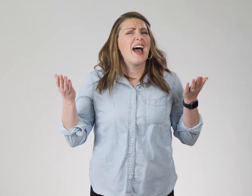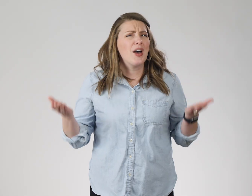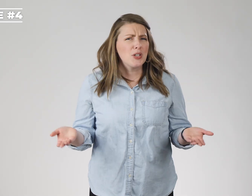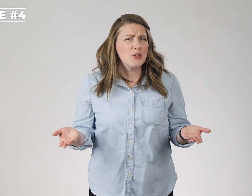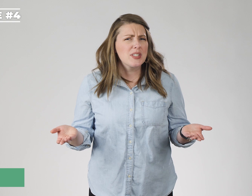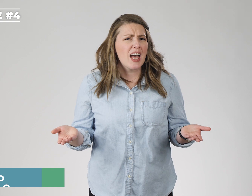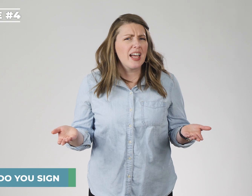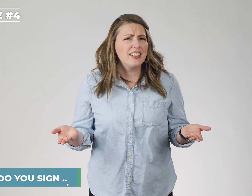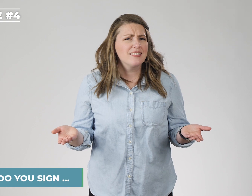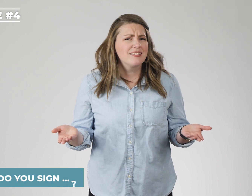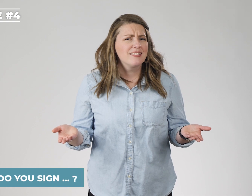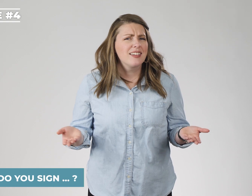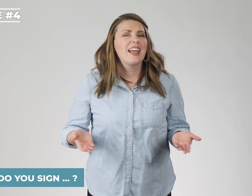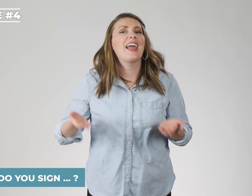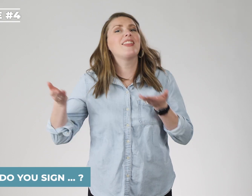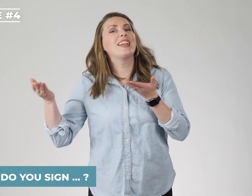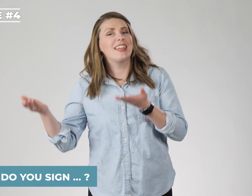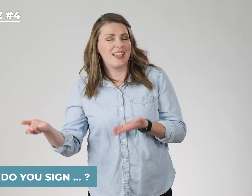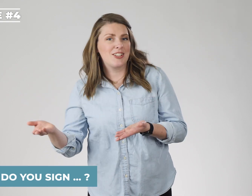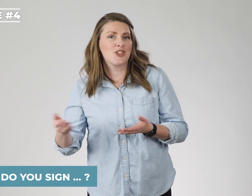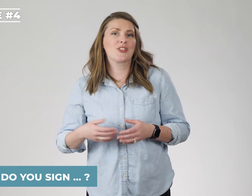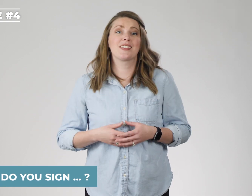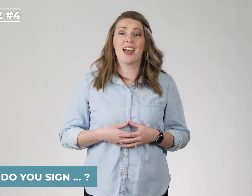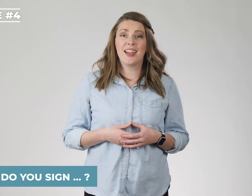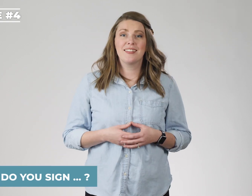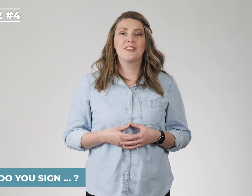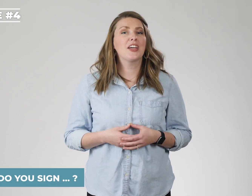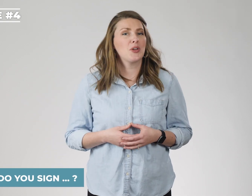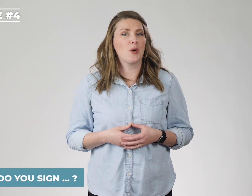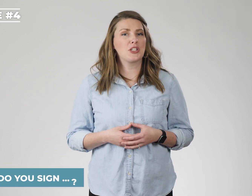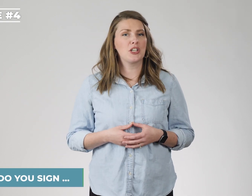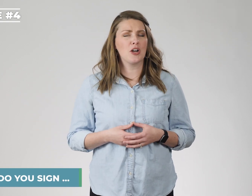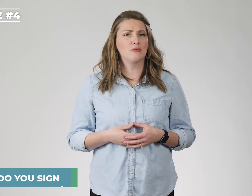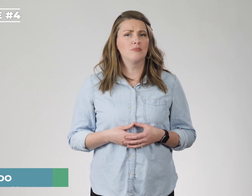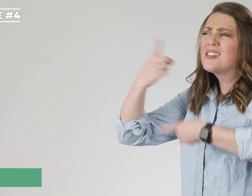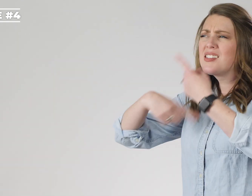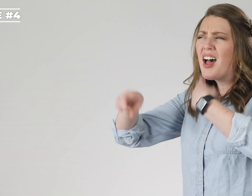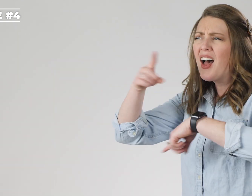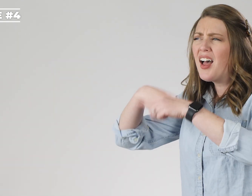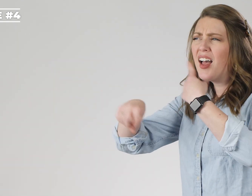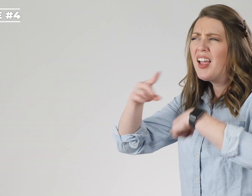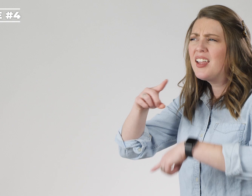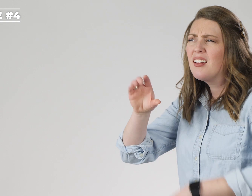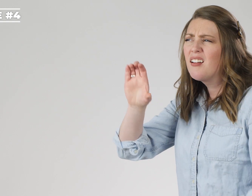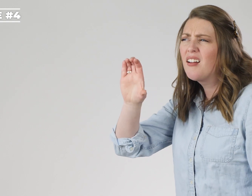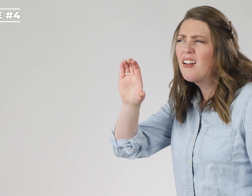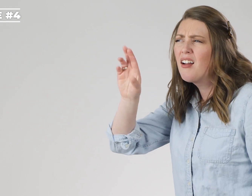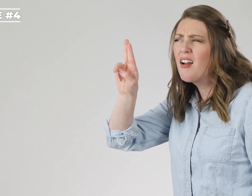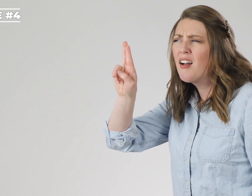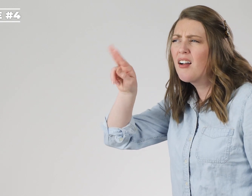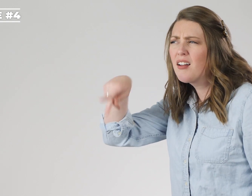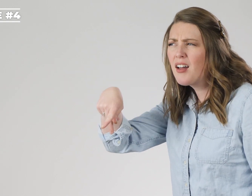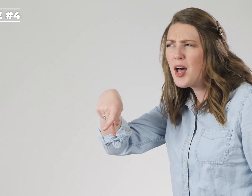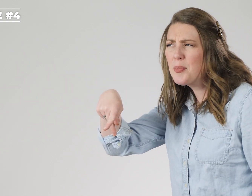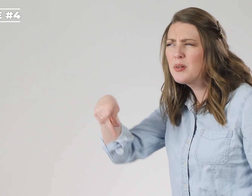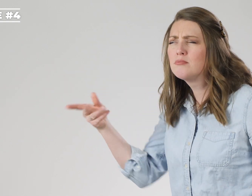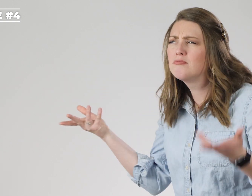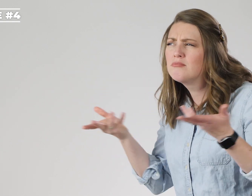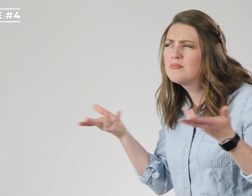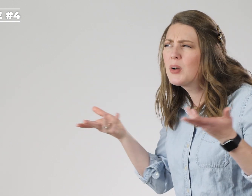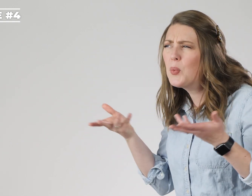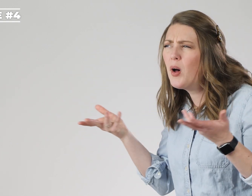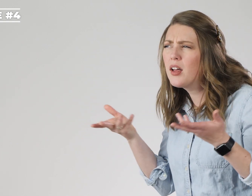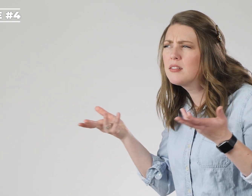How do you sign and then insert the sign that you want to know. Sign C-U-P cup what?